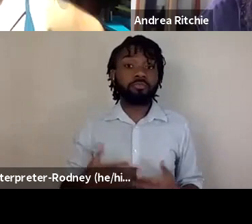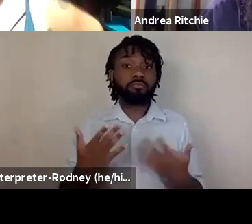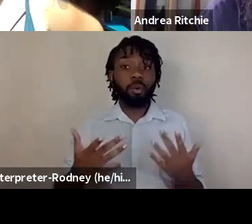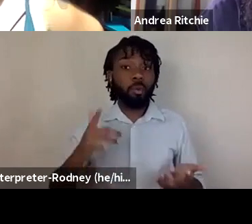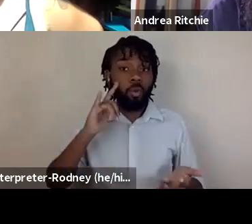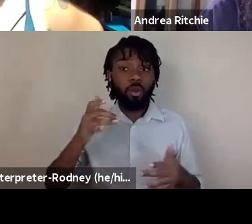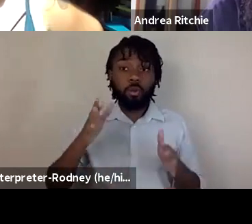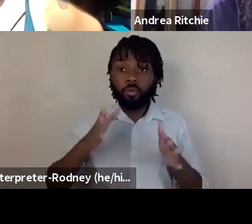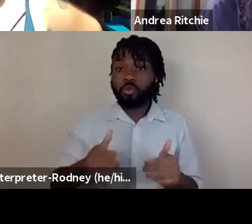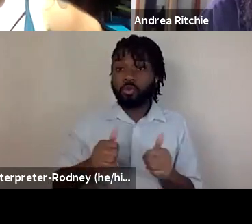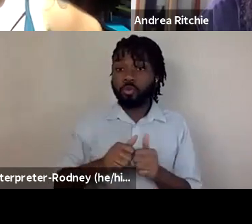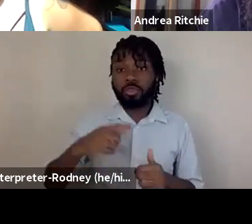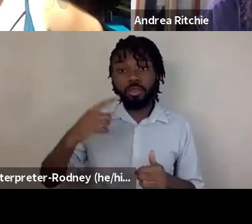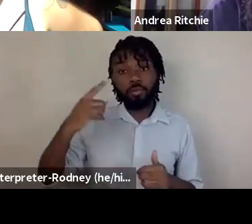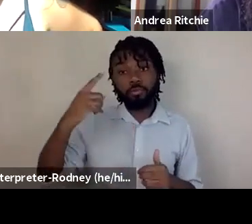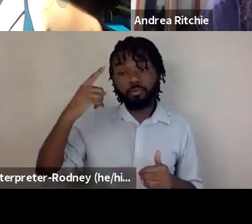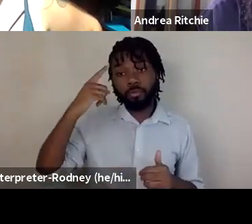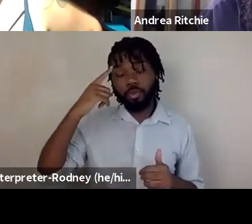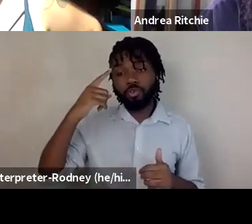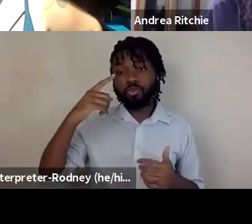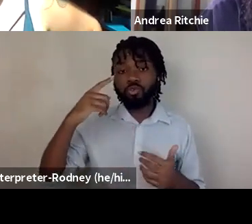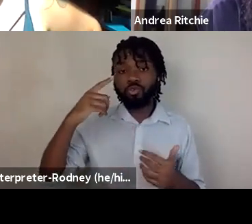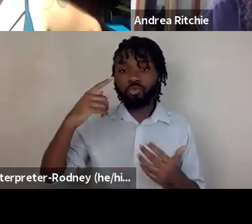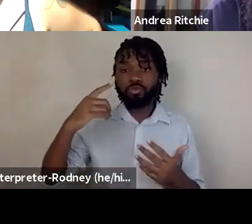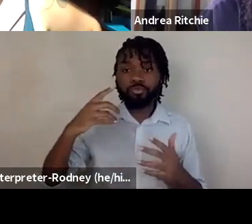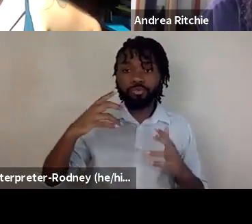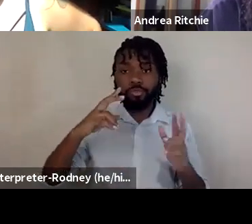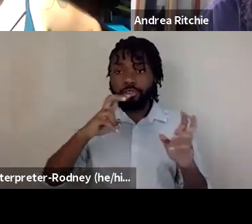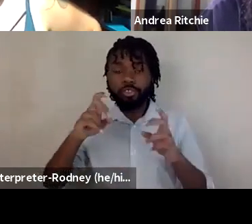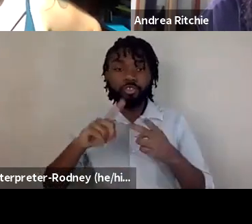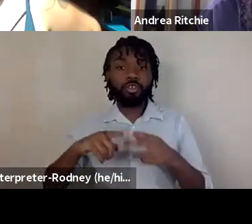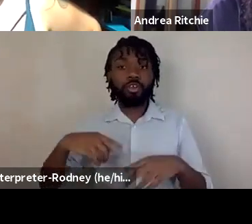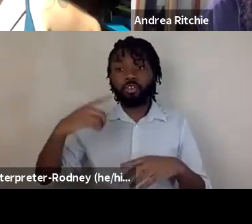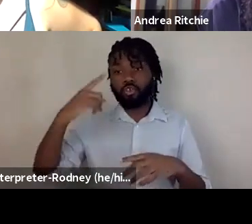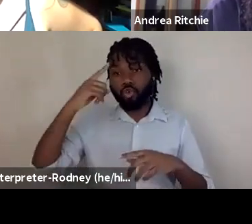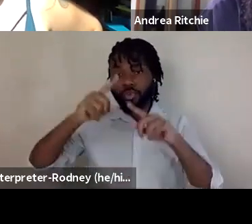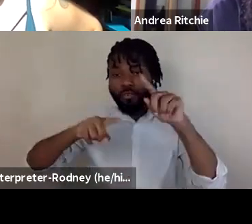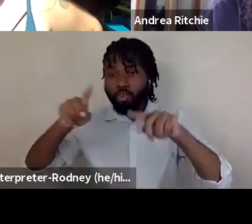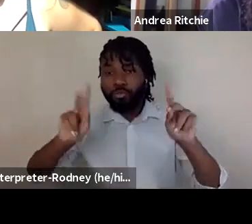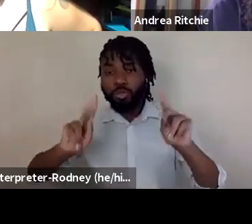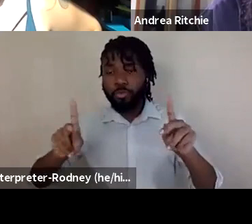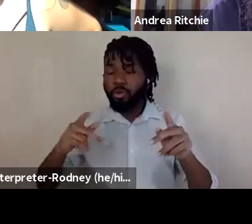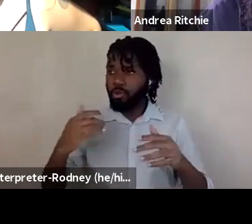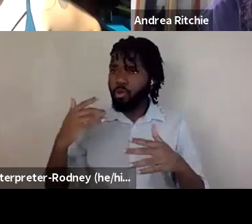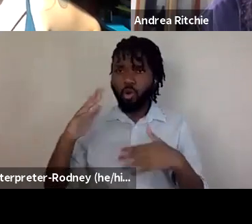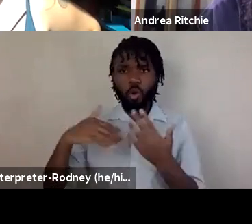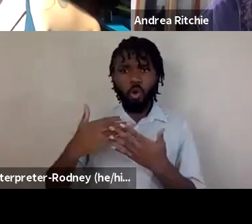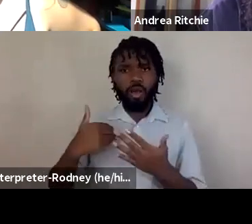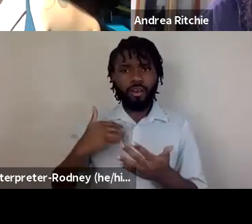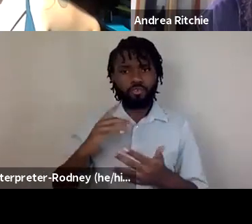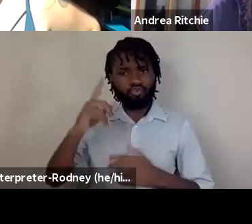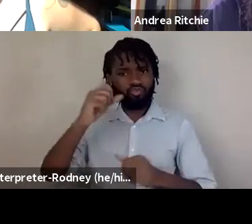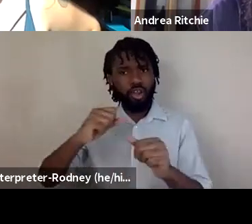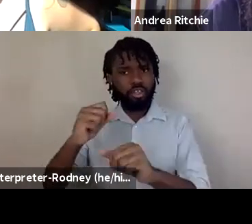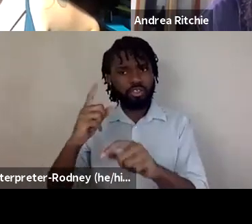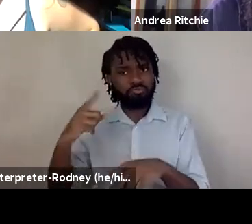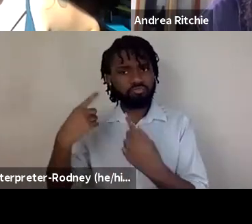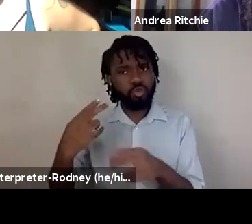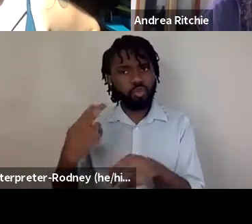whether that's people who are neurodivergent, we've had all these strategies that have been dismissed and denied. And what has happened instead is the academy